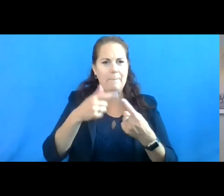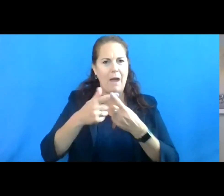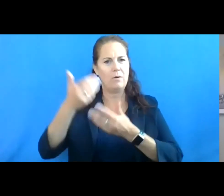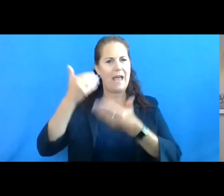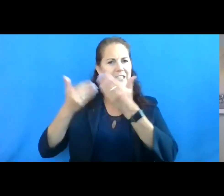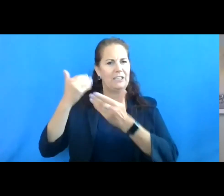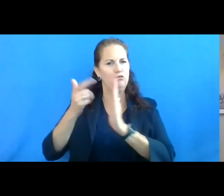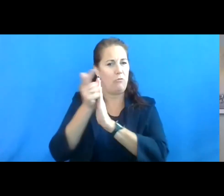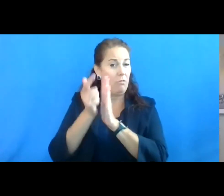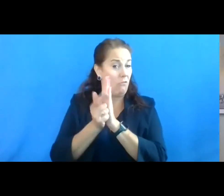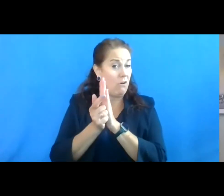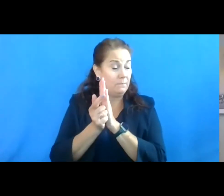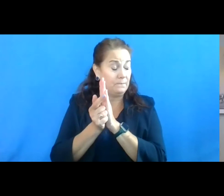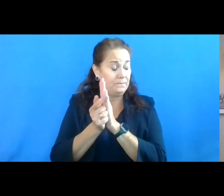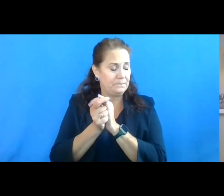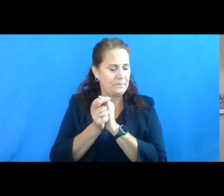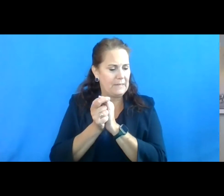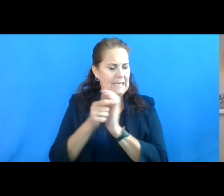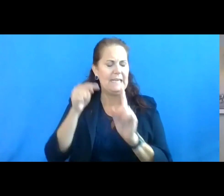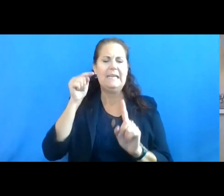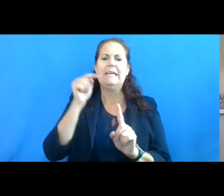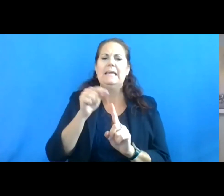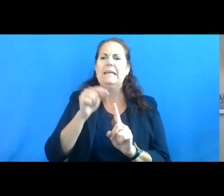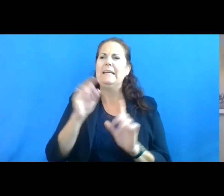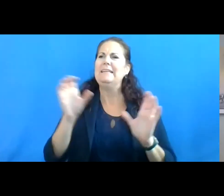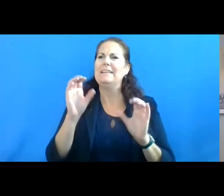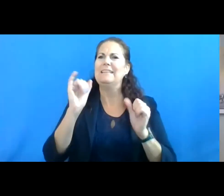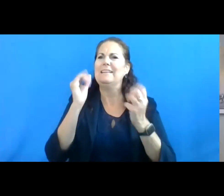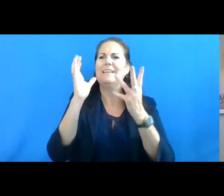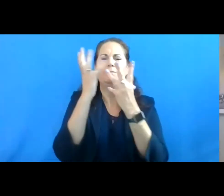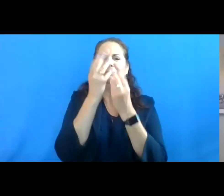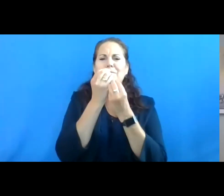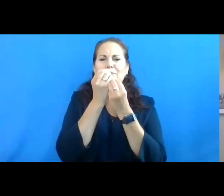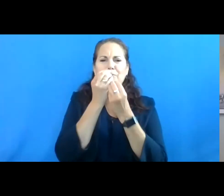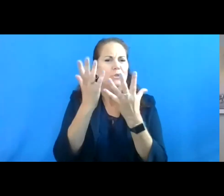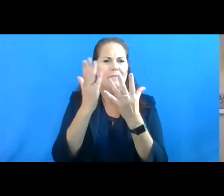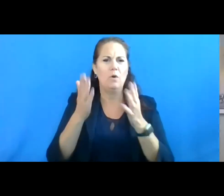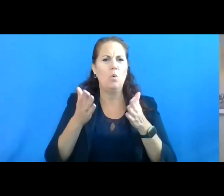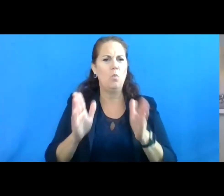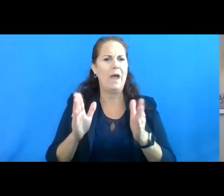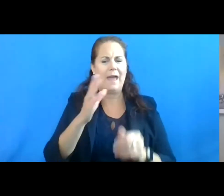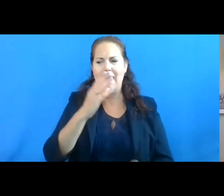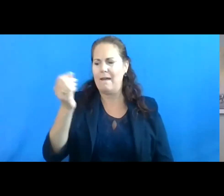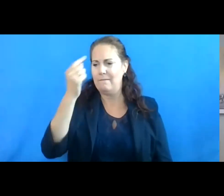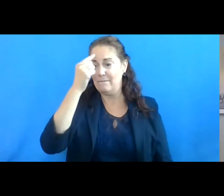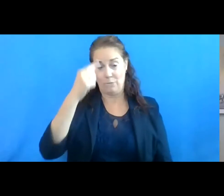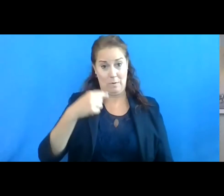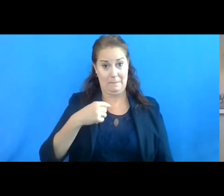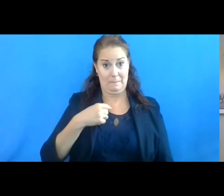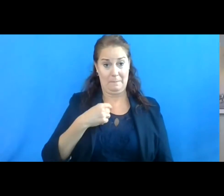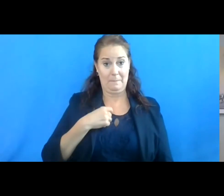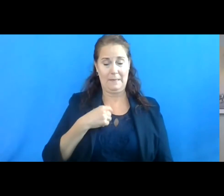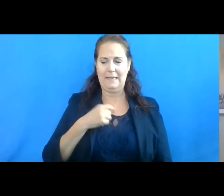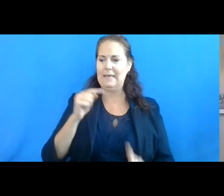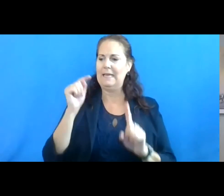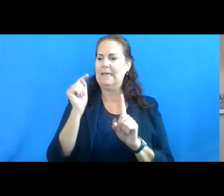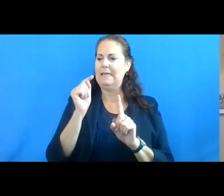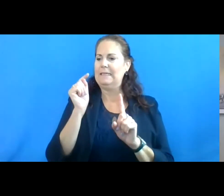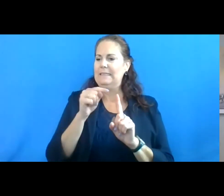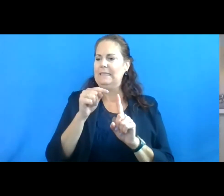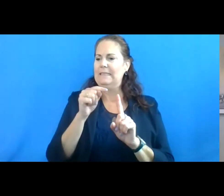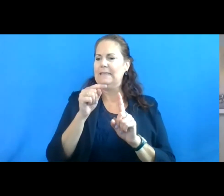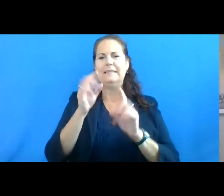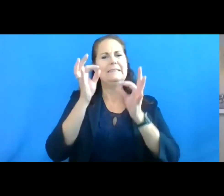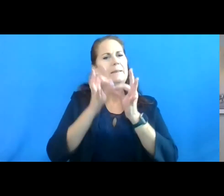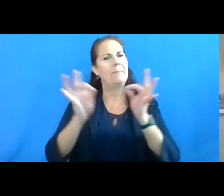And he does it in such a beautiful way and for me he simplifies it.